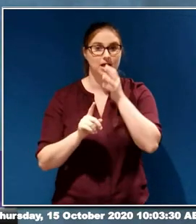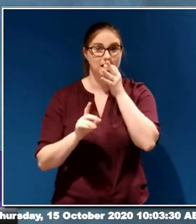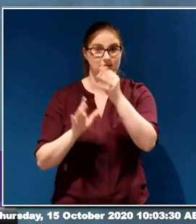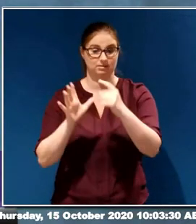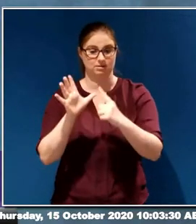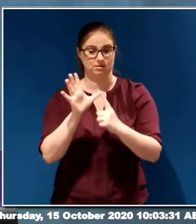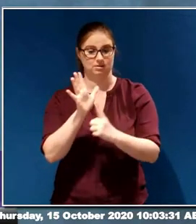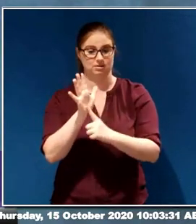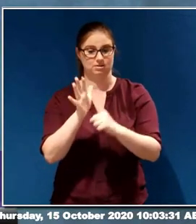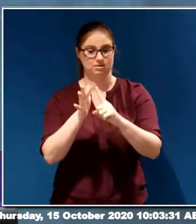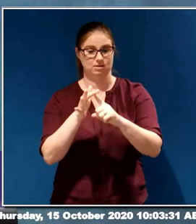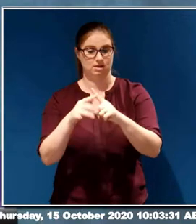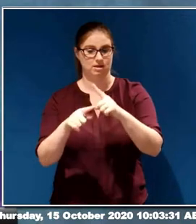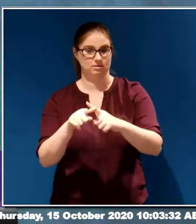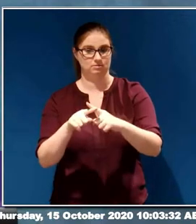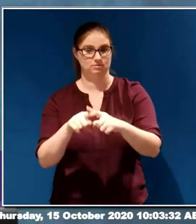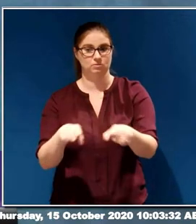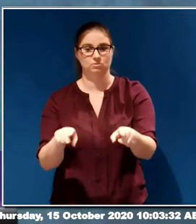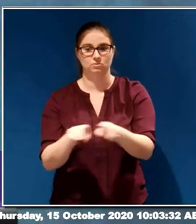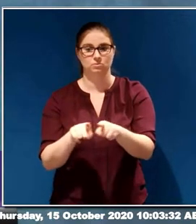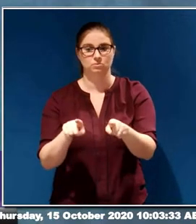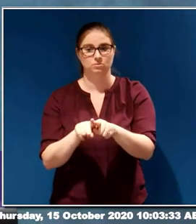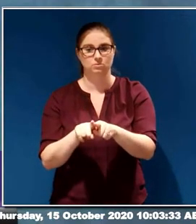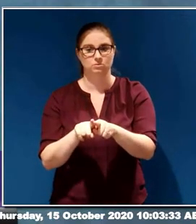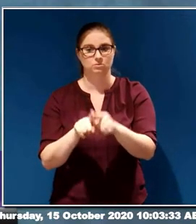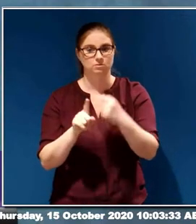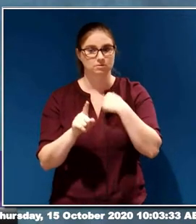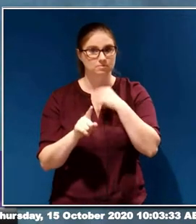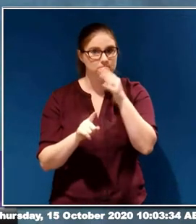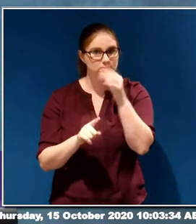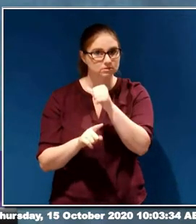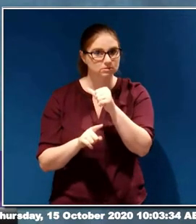Or perhaps I missed Alex's response.